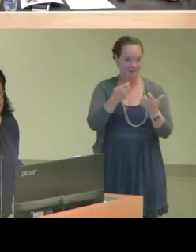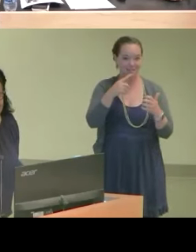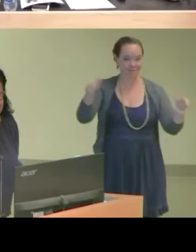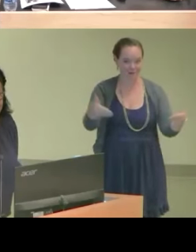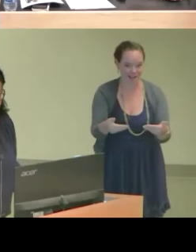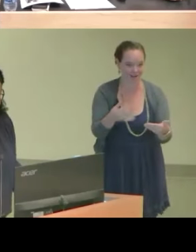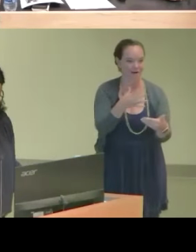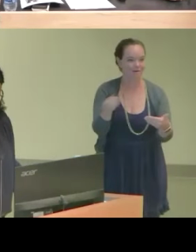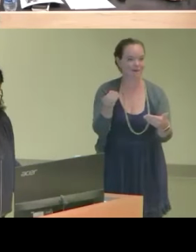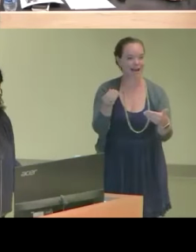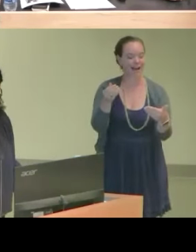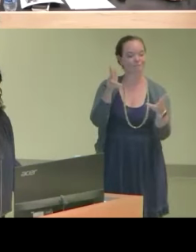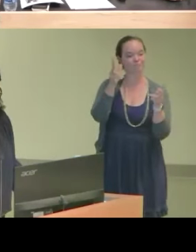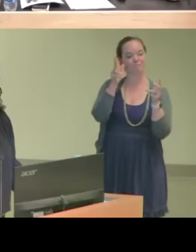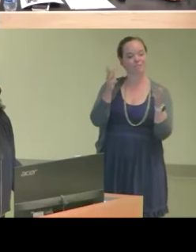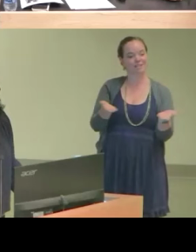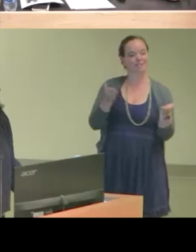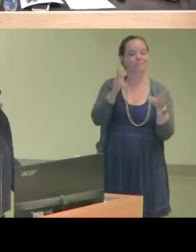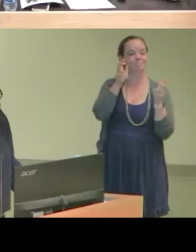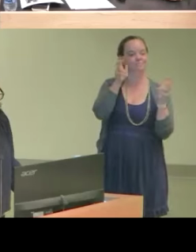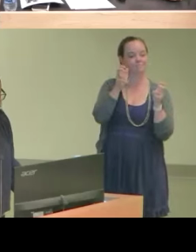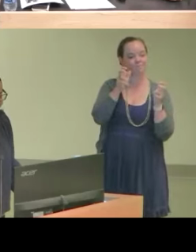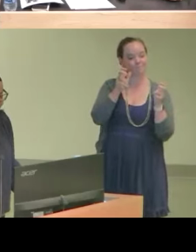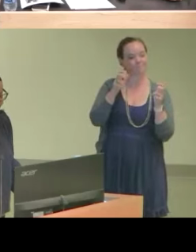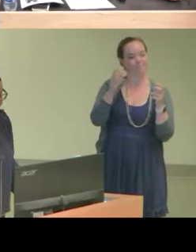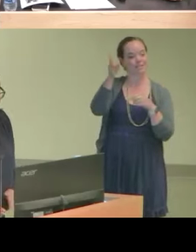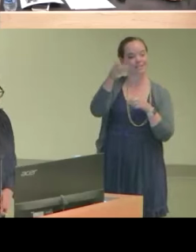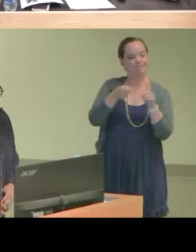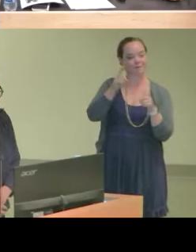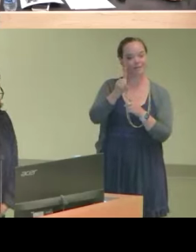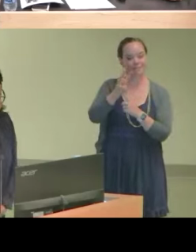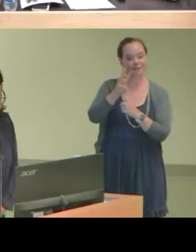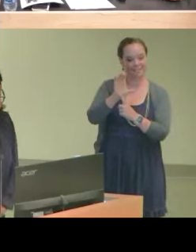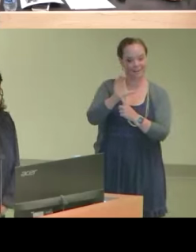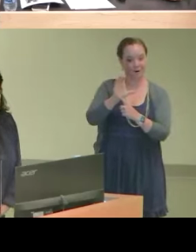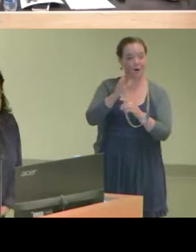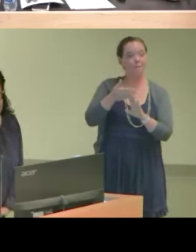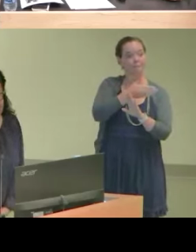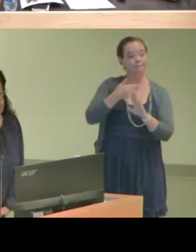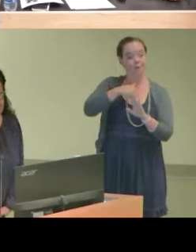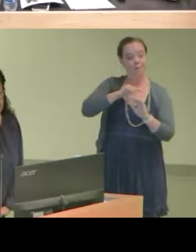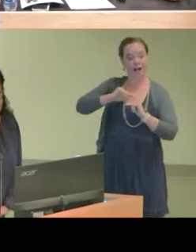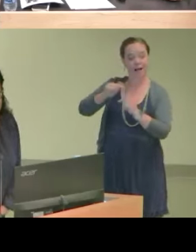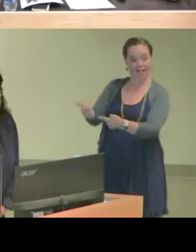from our deaf Wellness Center but before we give them the podium and the floor I'd just like to